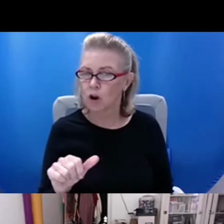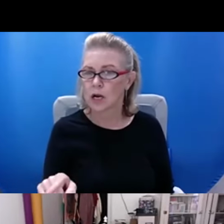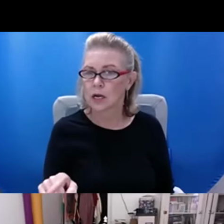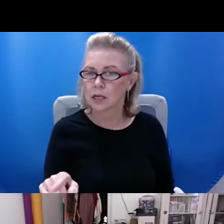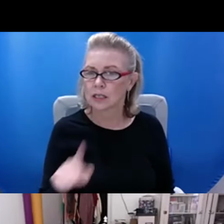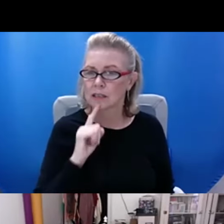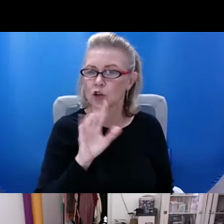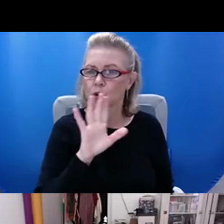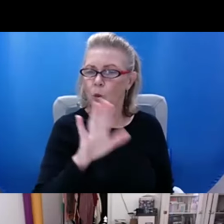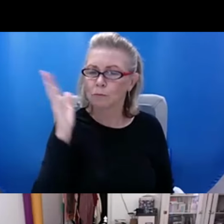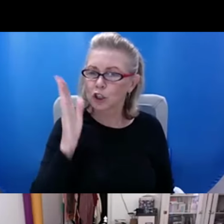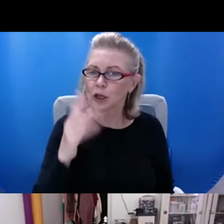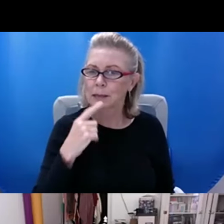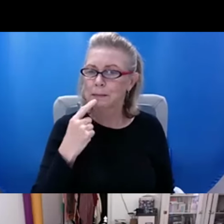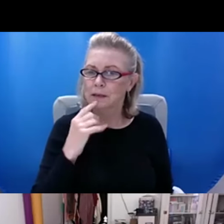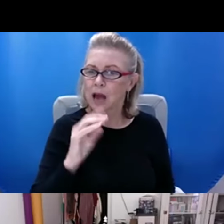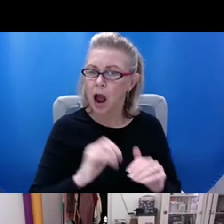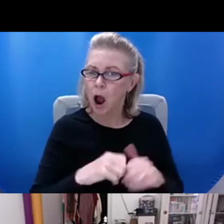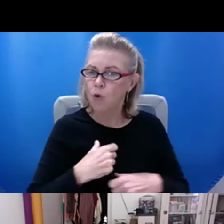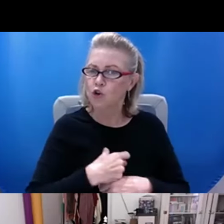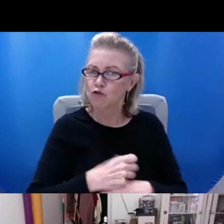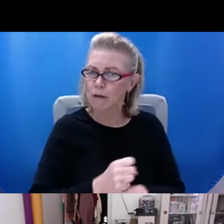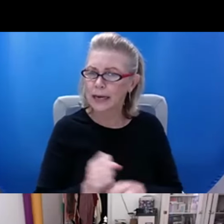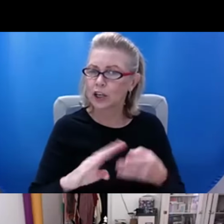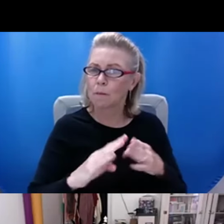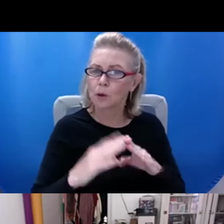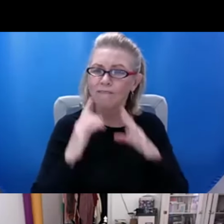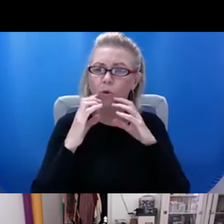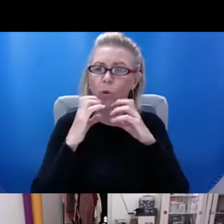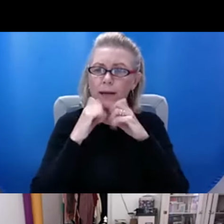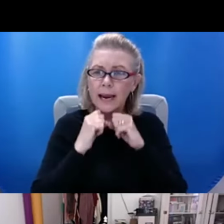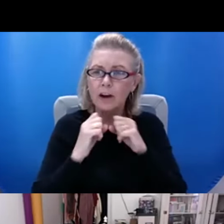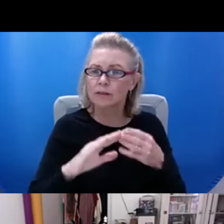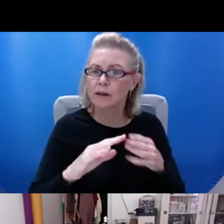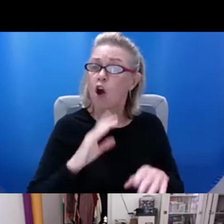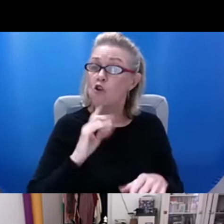mentioned how creating communities of care in our classrooms requires institutional change. Would